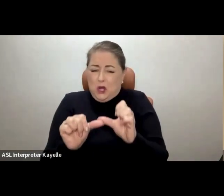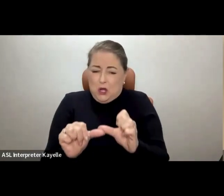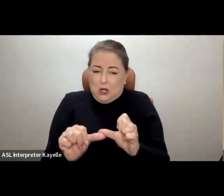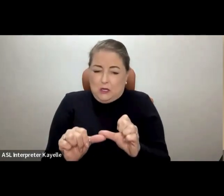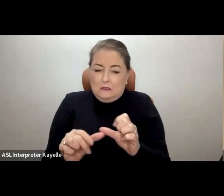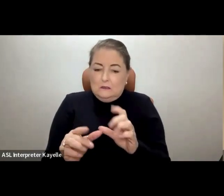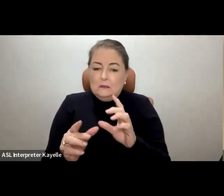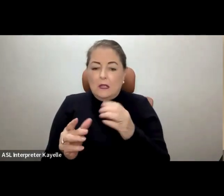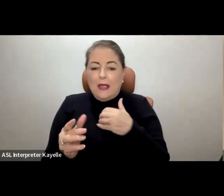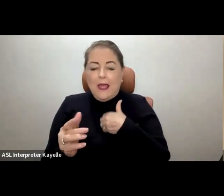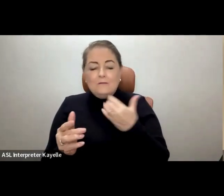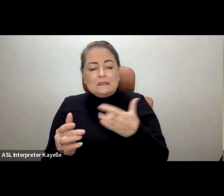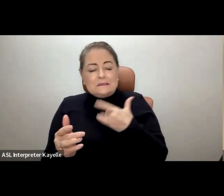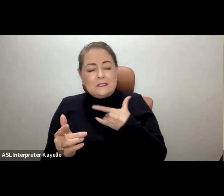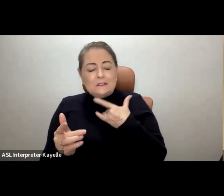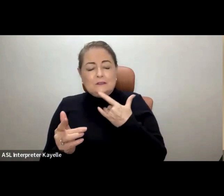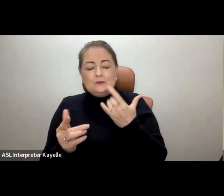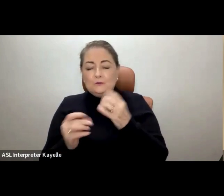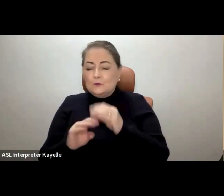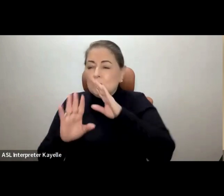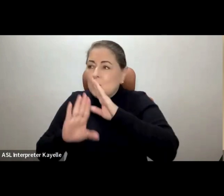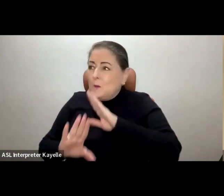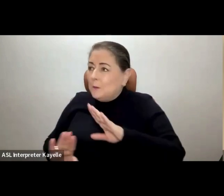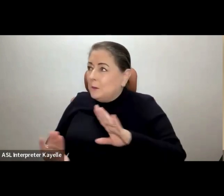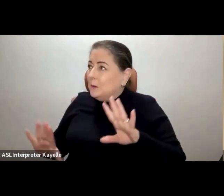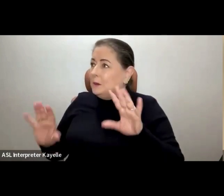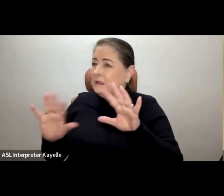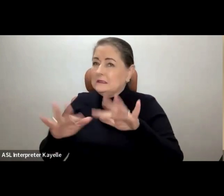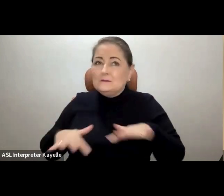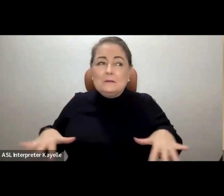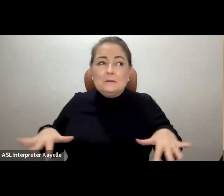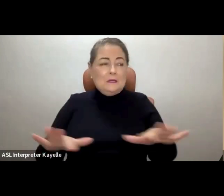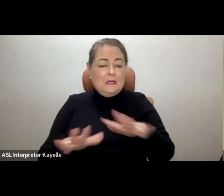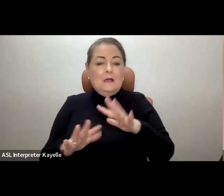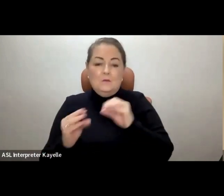is something that more and more is going to be just a blessed